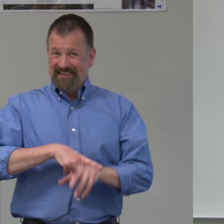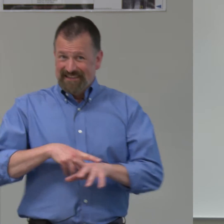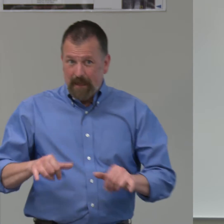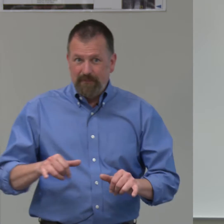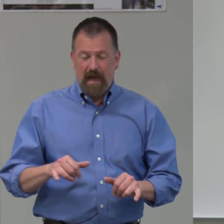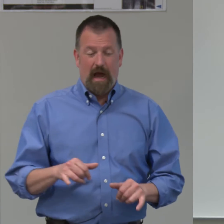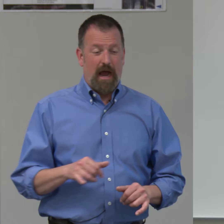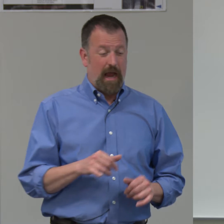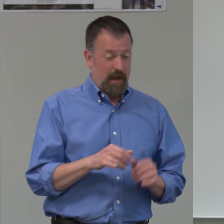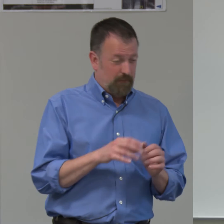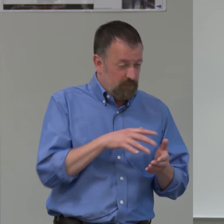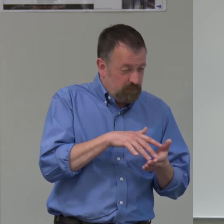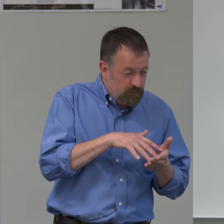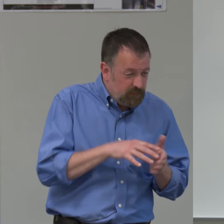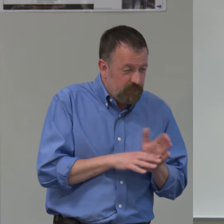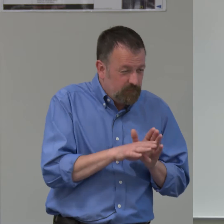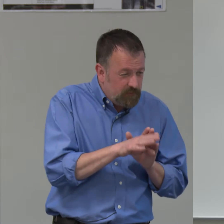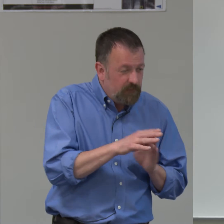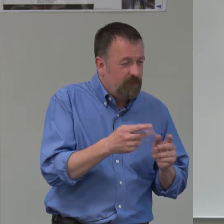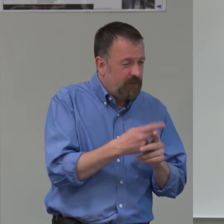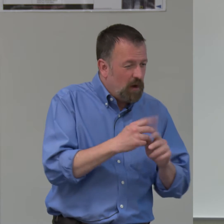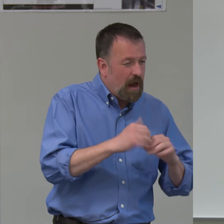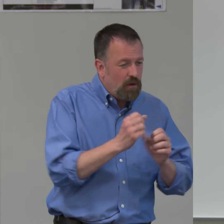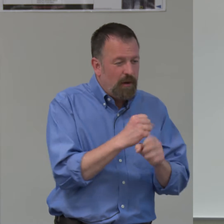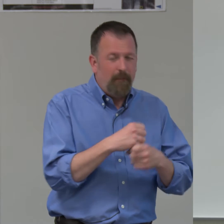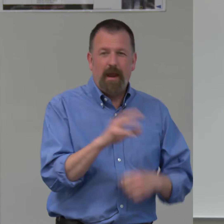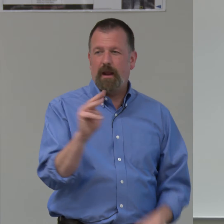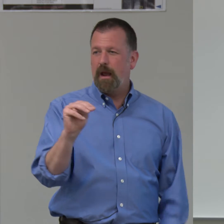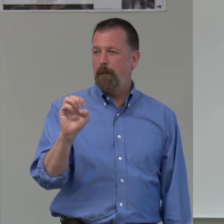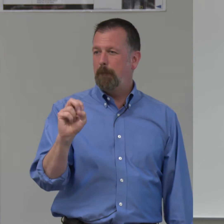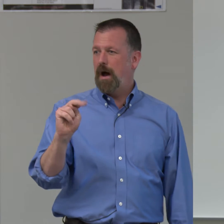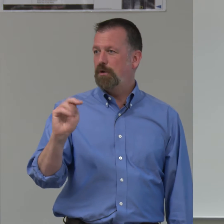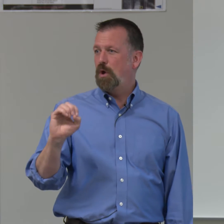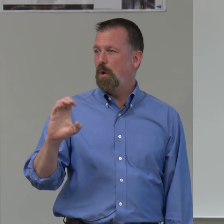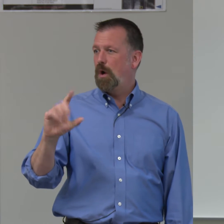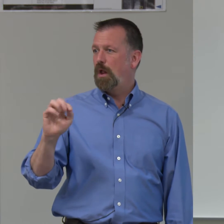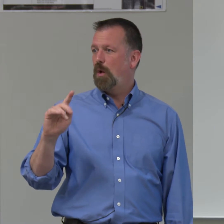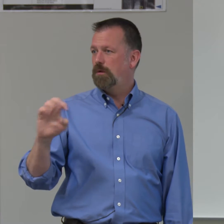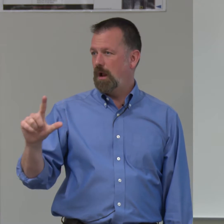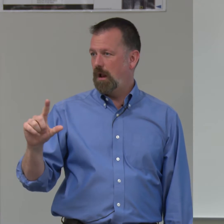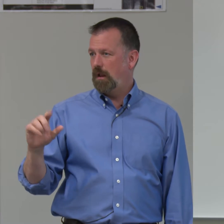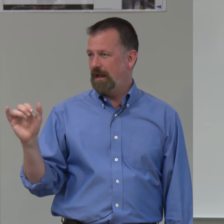monoclonal antibodies so we could actually-- and this is a very clever technique